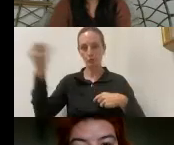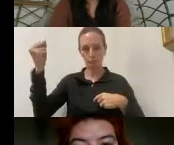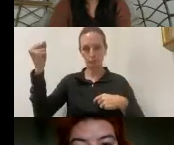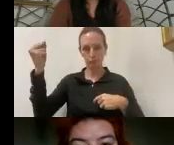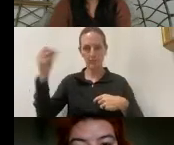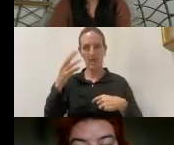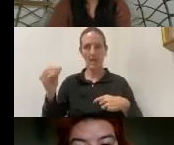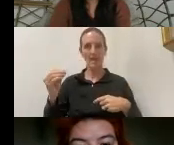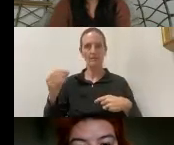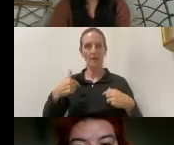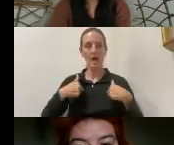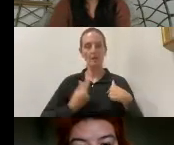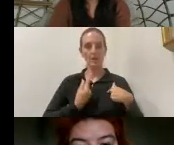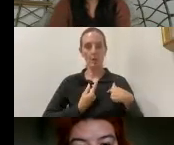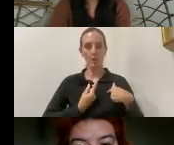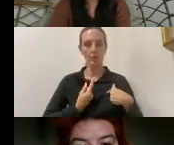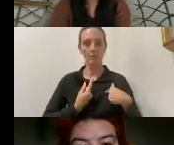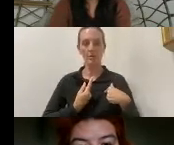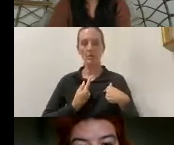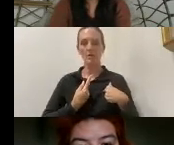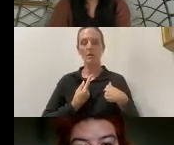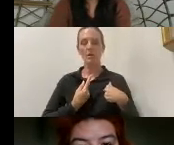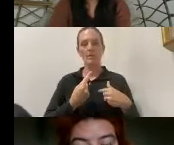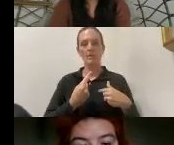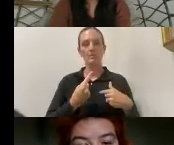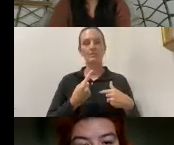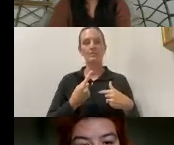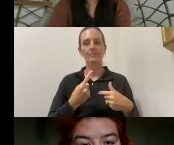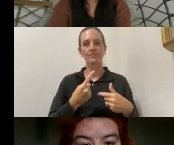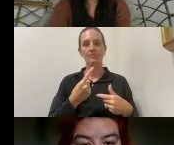But what I really needed at the time was someone to come talk to me and be like well you can